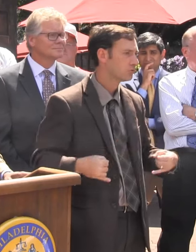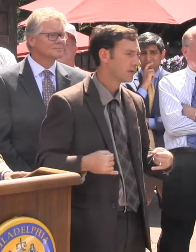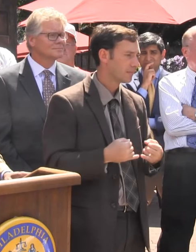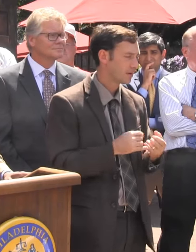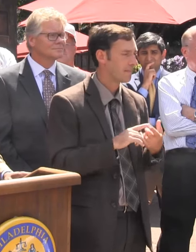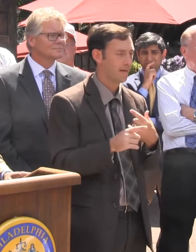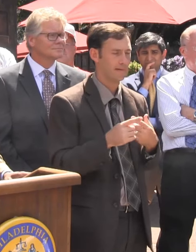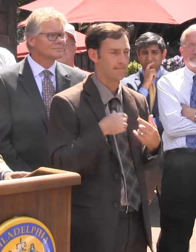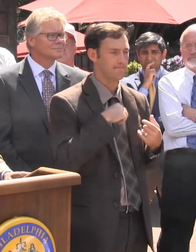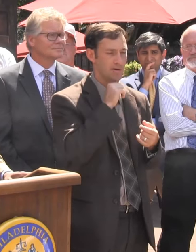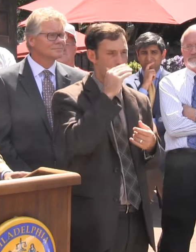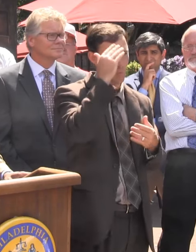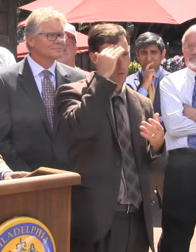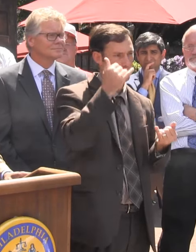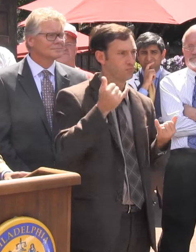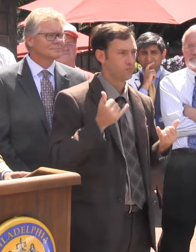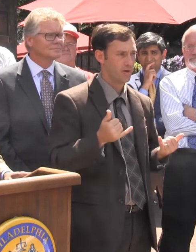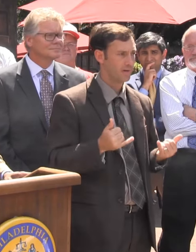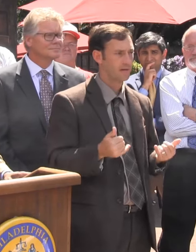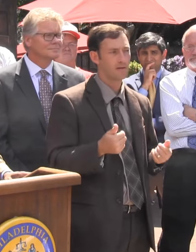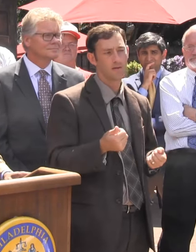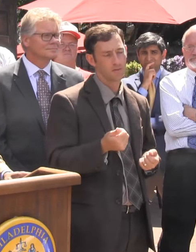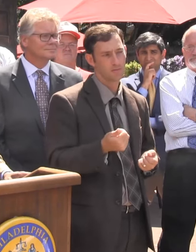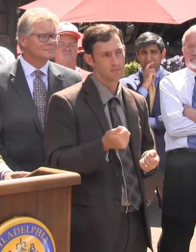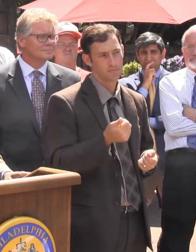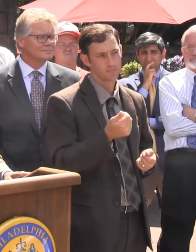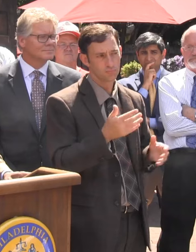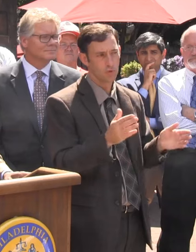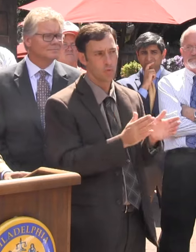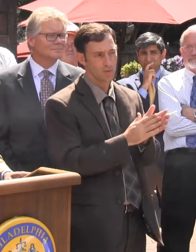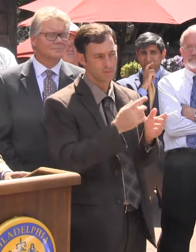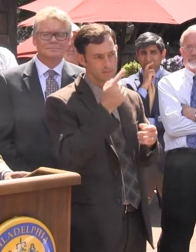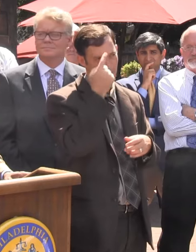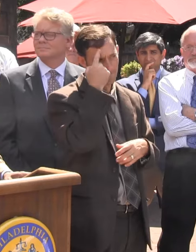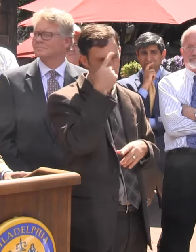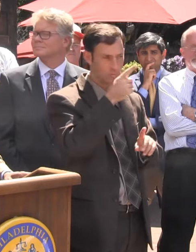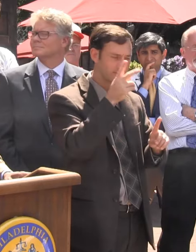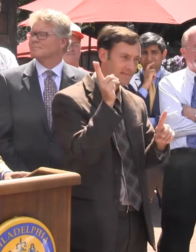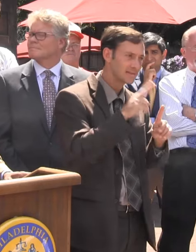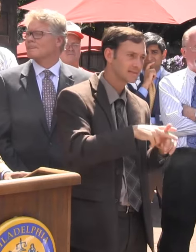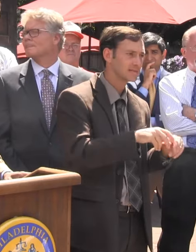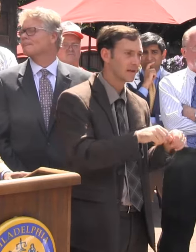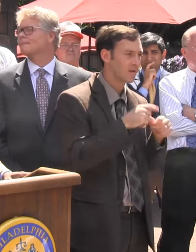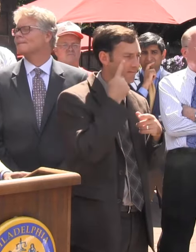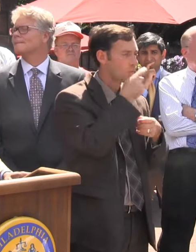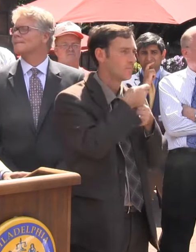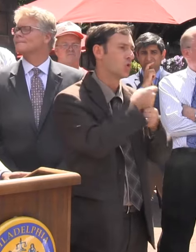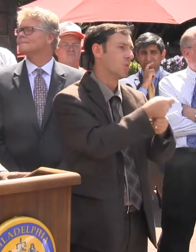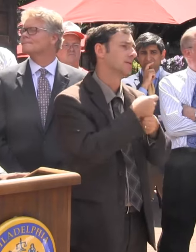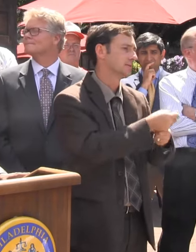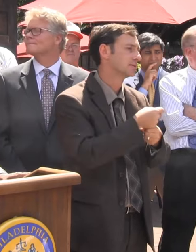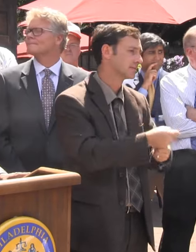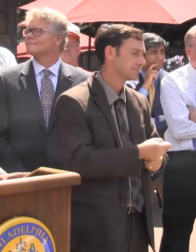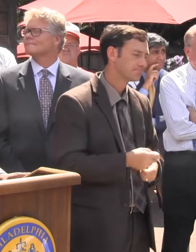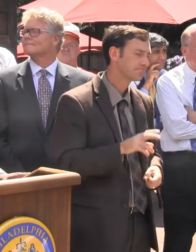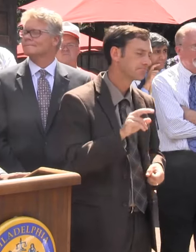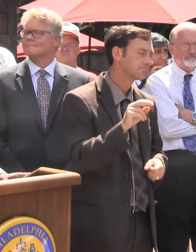I'm not aware at the moment of requests for or designated areas for protesters. Not exactly